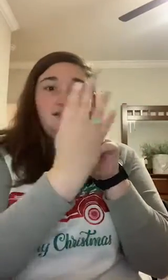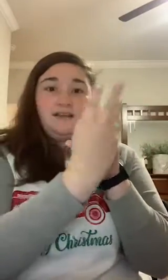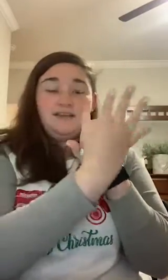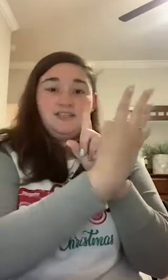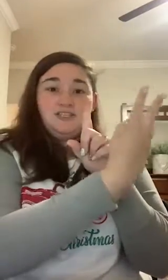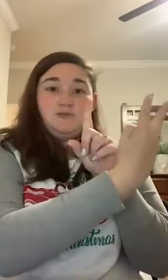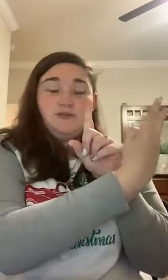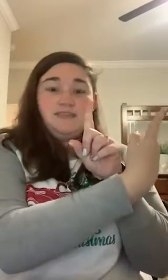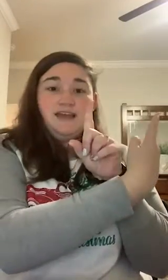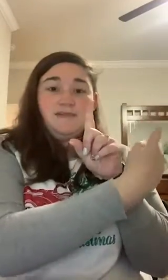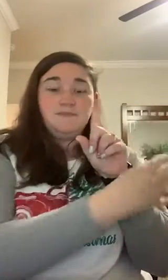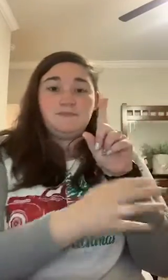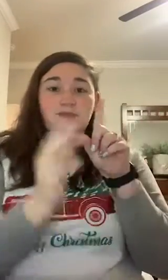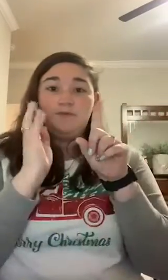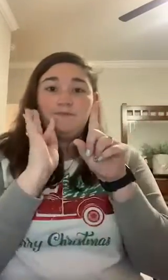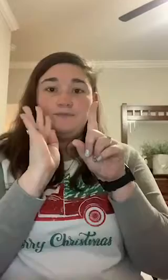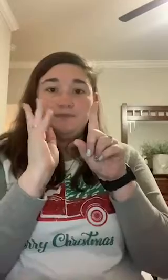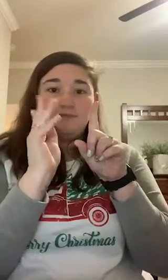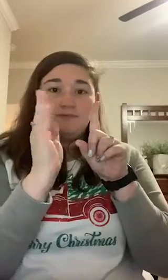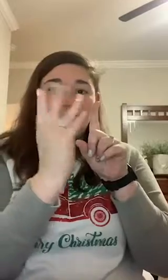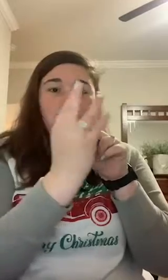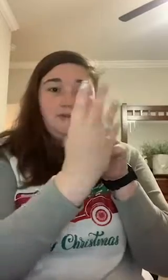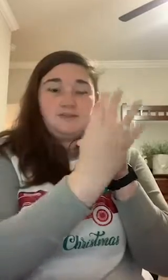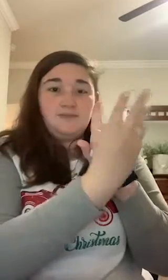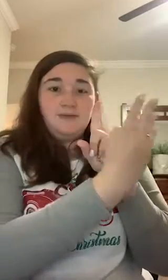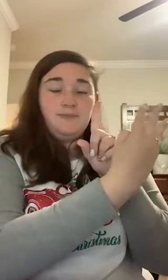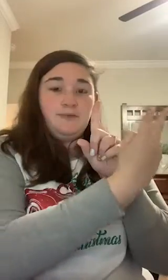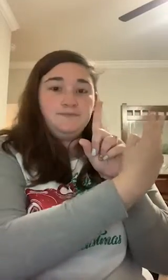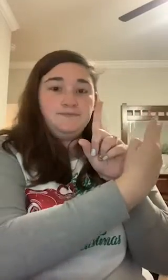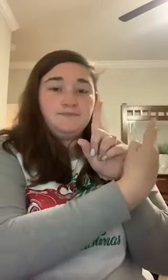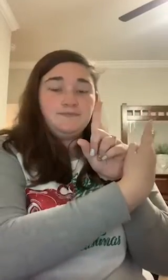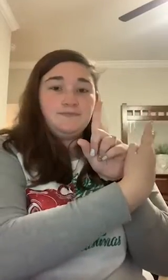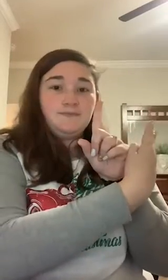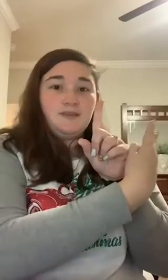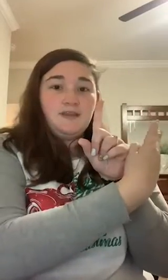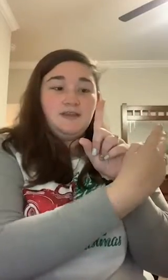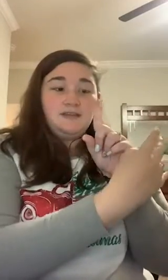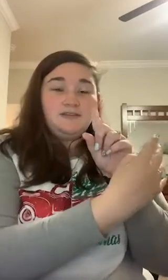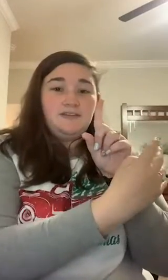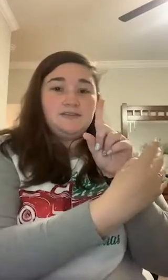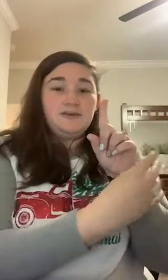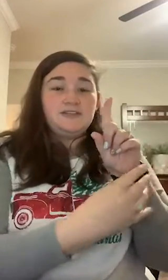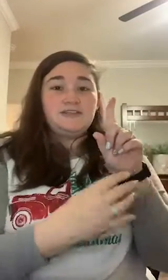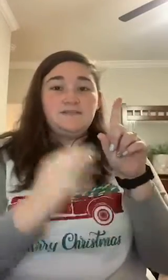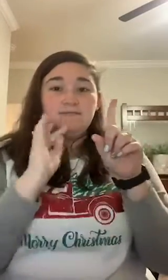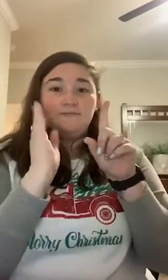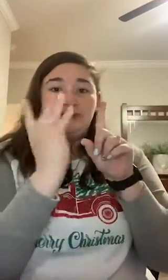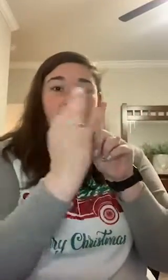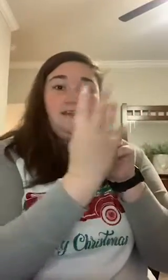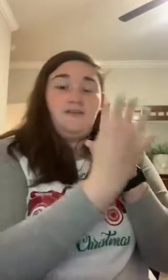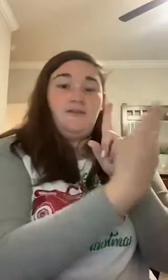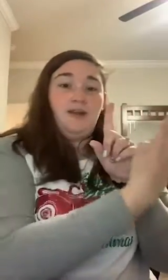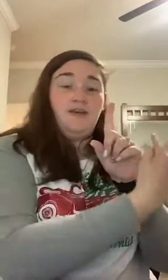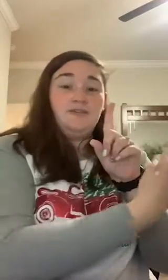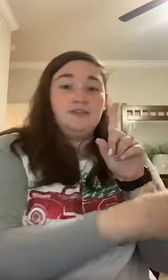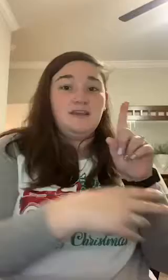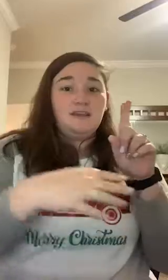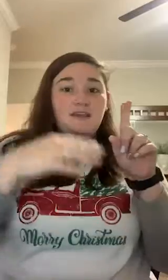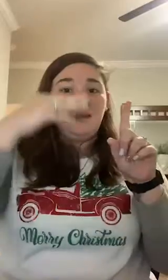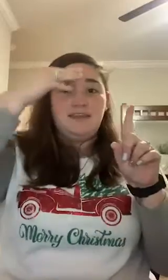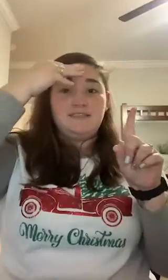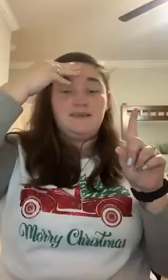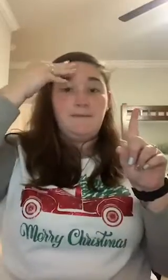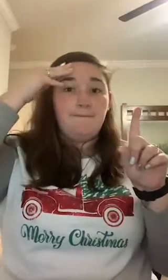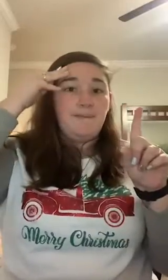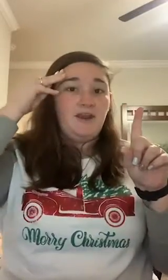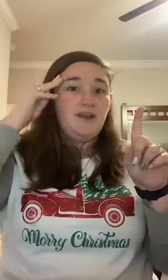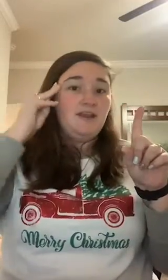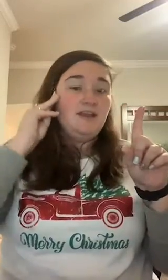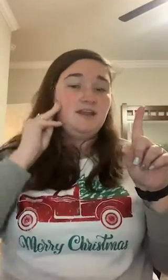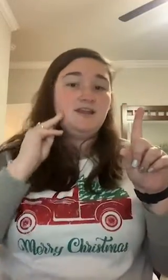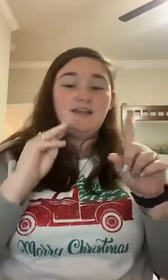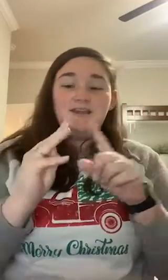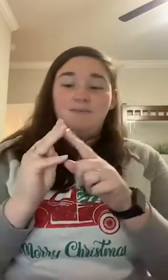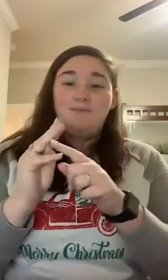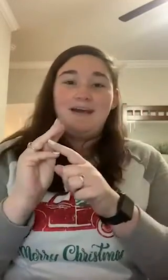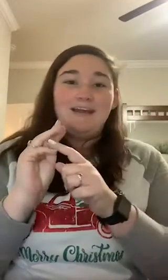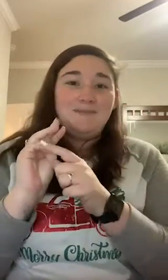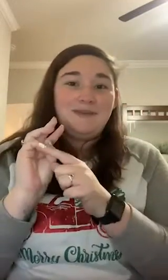like this. just one time. so there's all the people. so this person we did around is Mary. my pinky